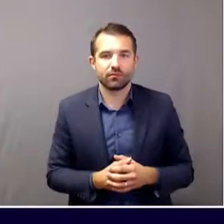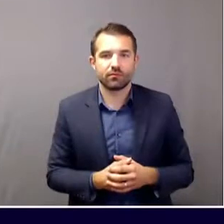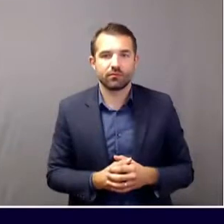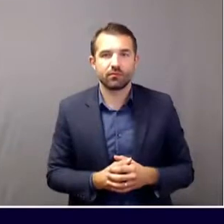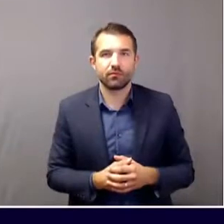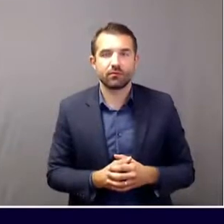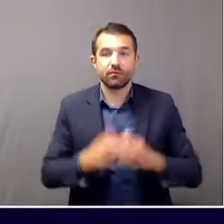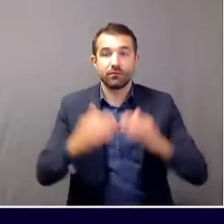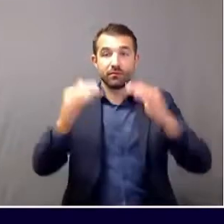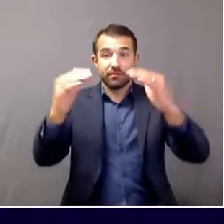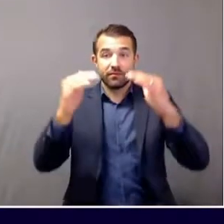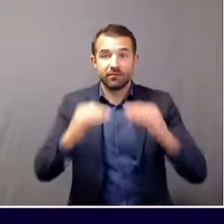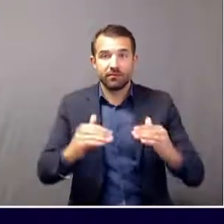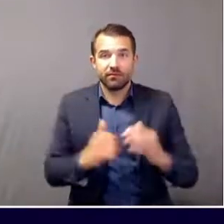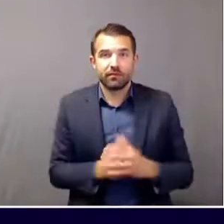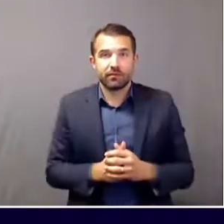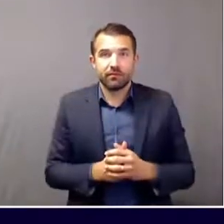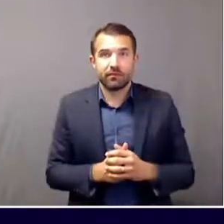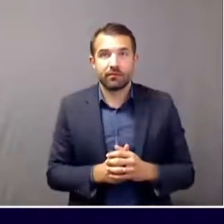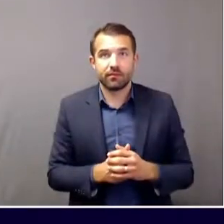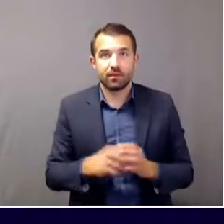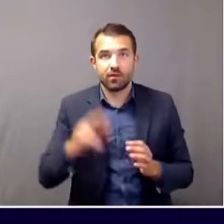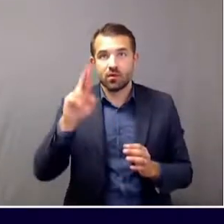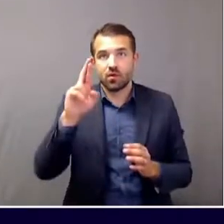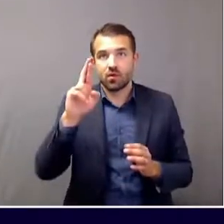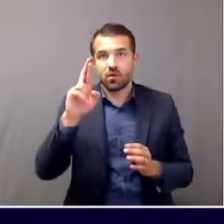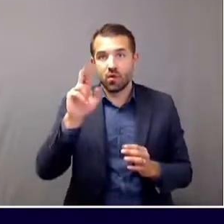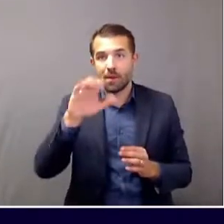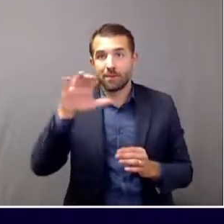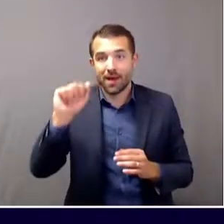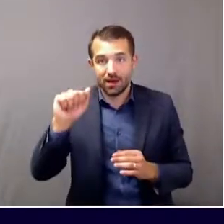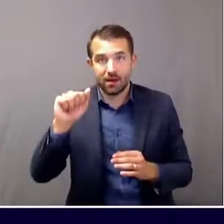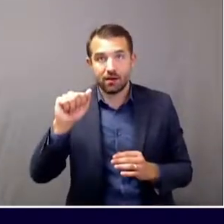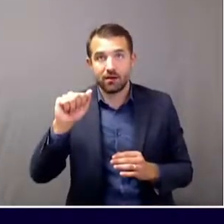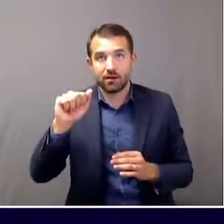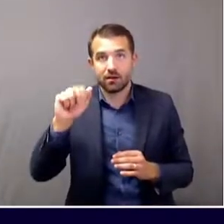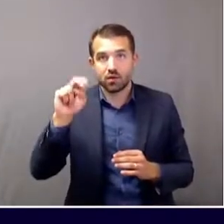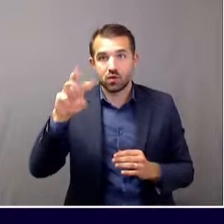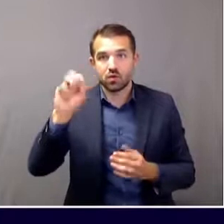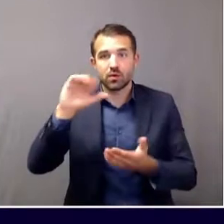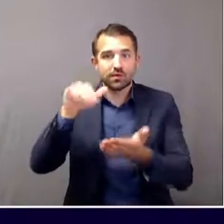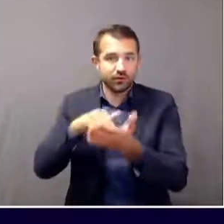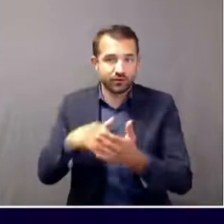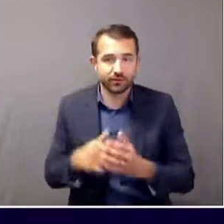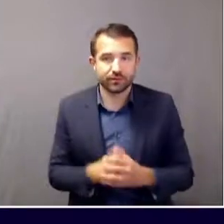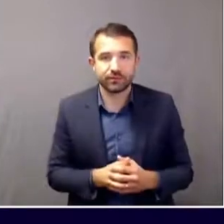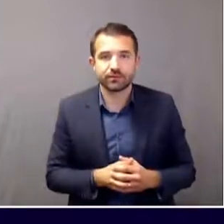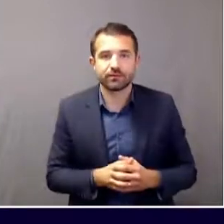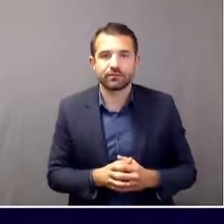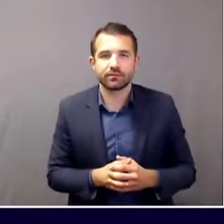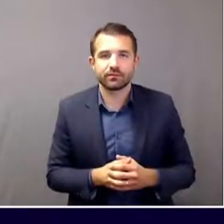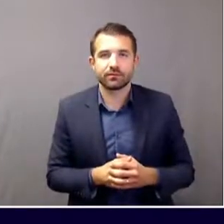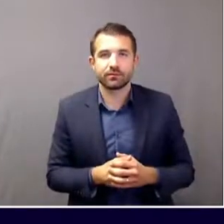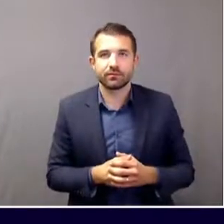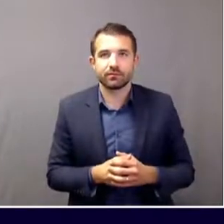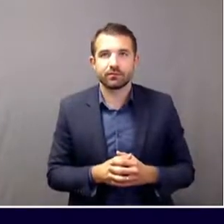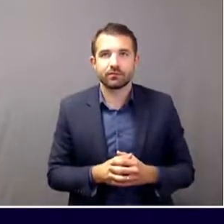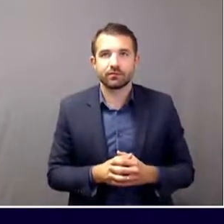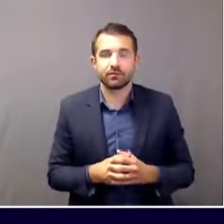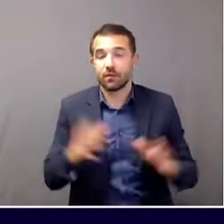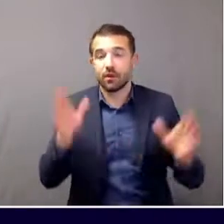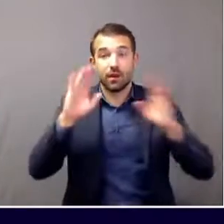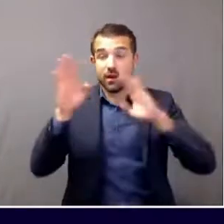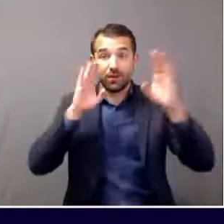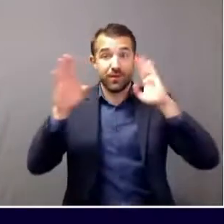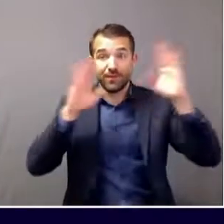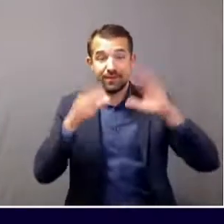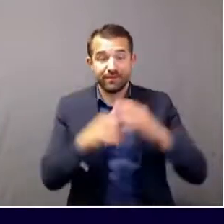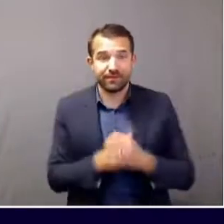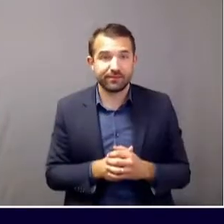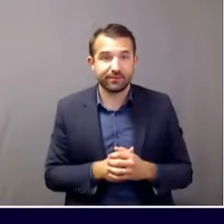Rebecca's defense get new center